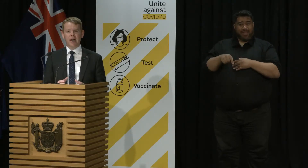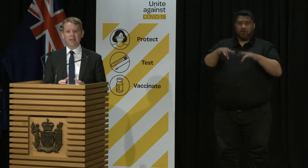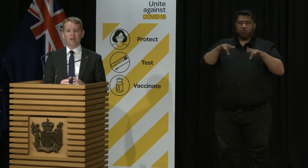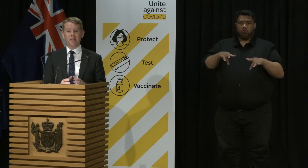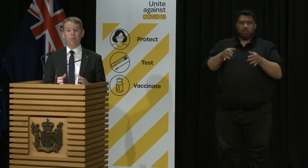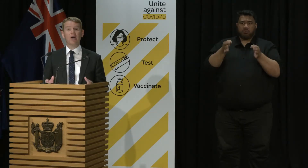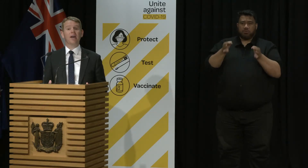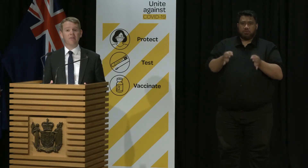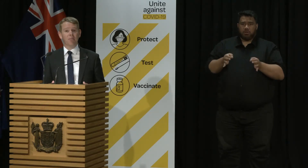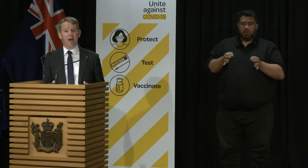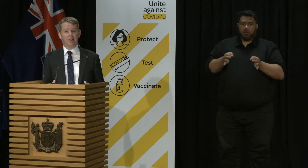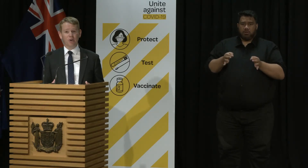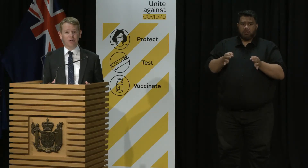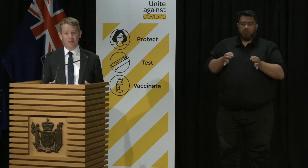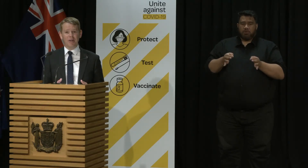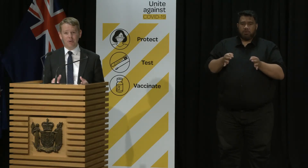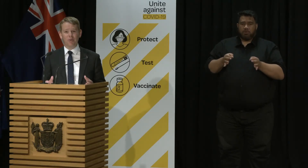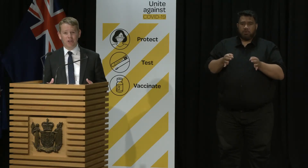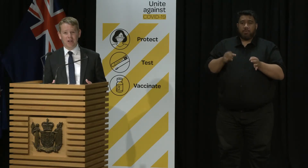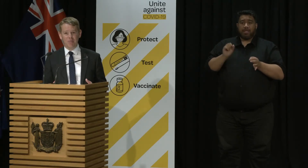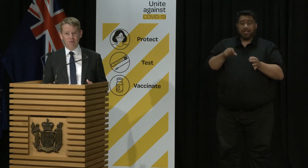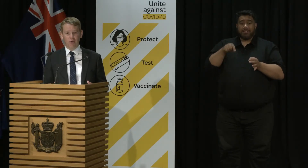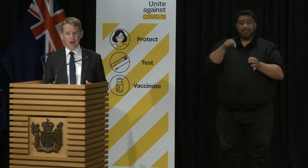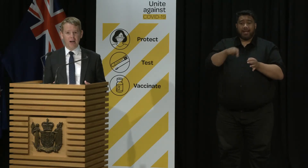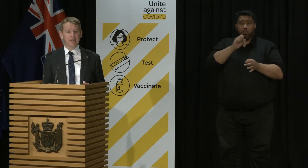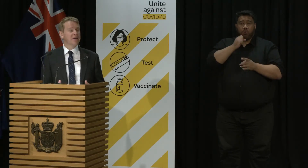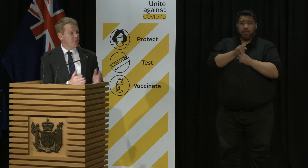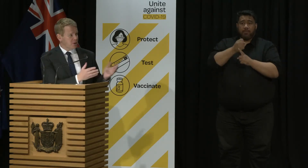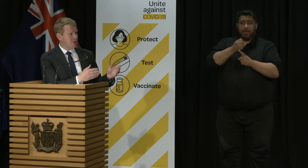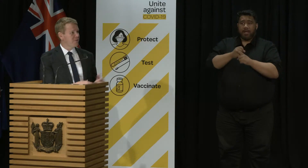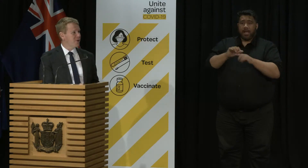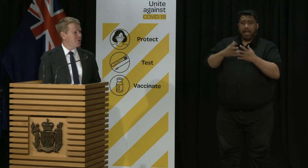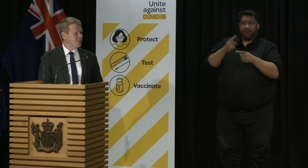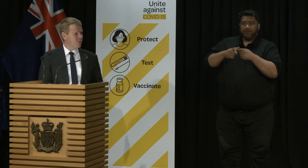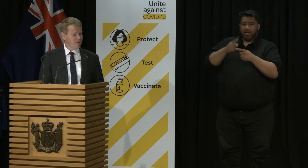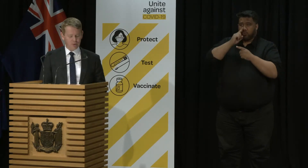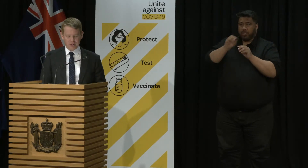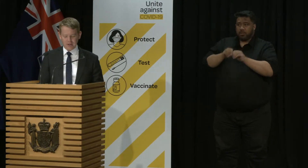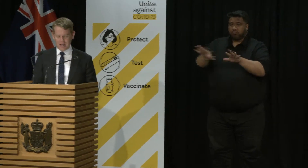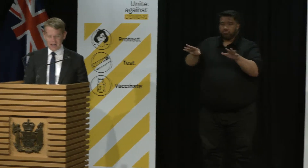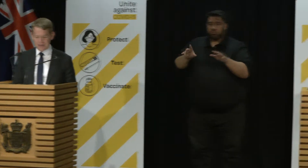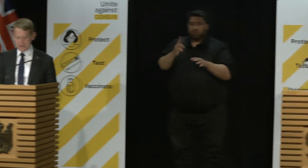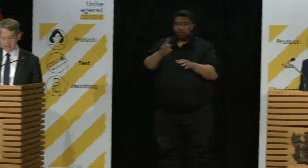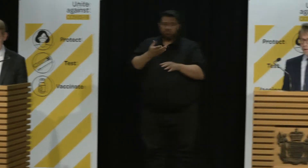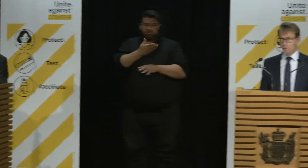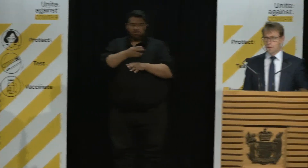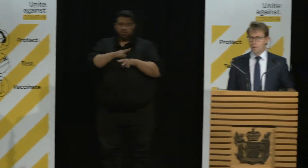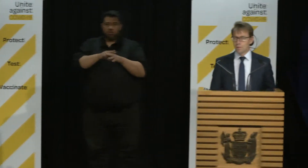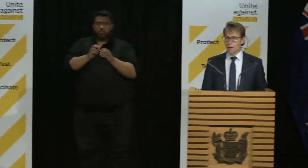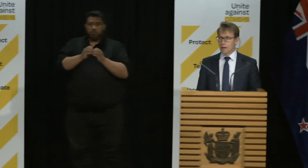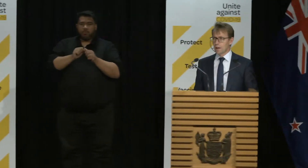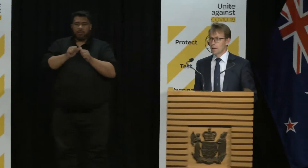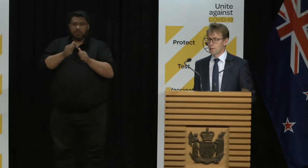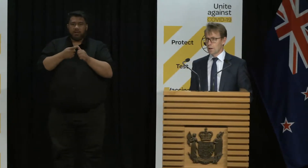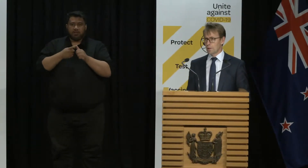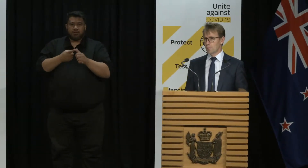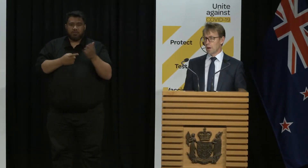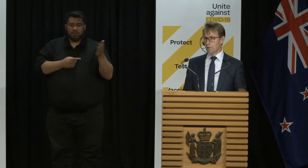different to the adult dose or whether we are rolling out something that is effectively a directed version of the adult dosage. So that is not yet settled. That will have an impact on the